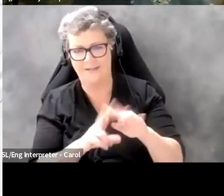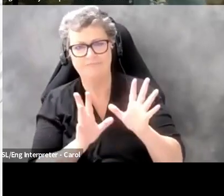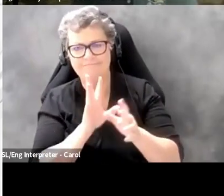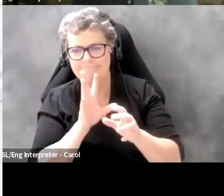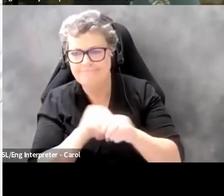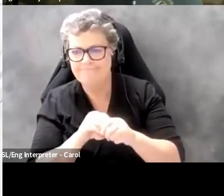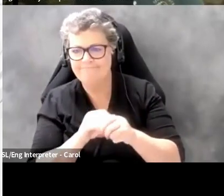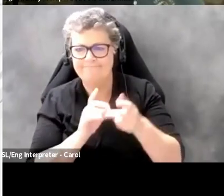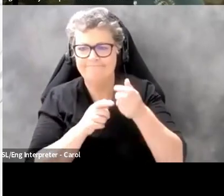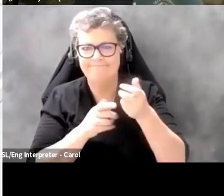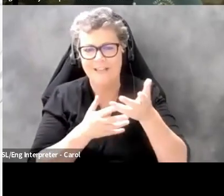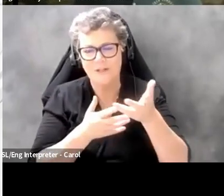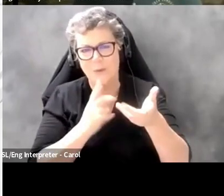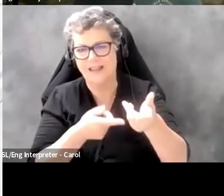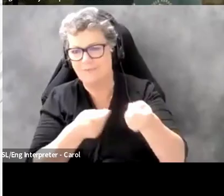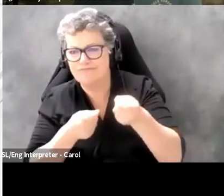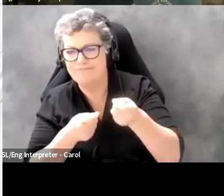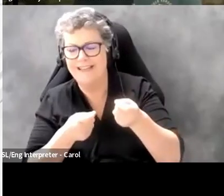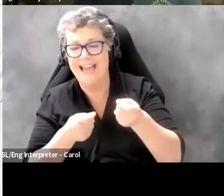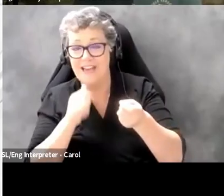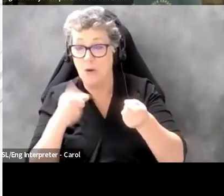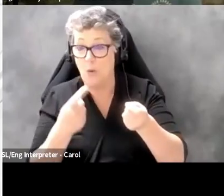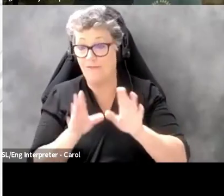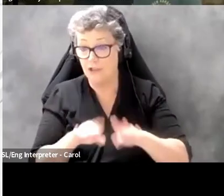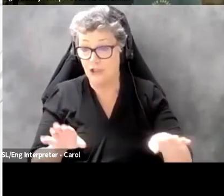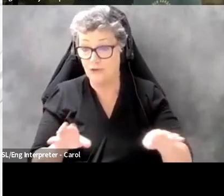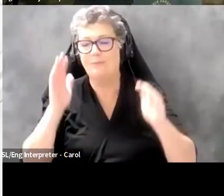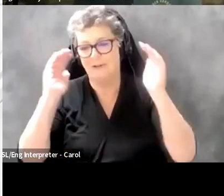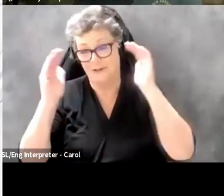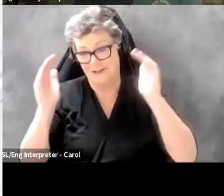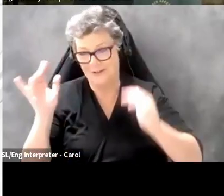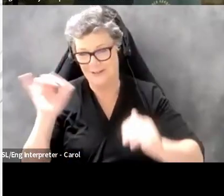and it makes a difference not only for children but for adult learners as well. And so that